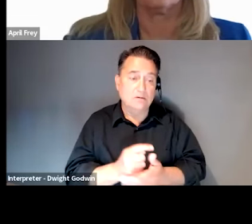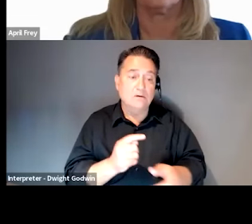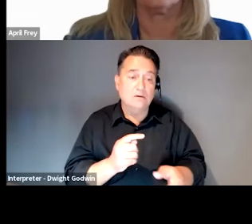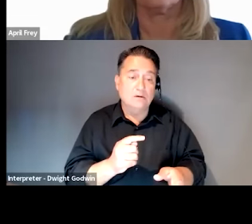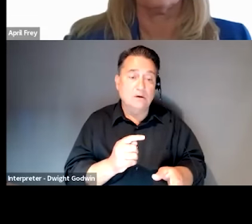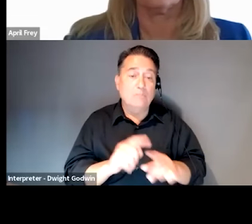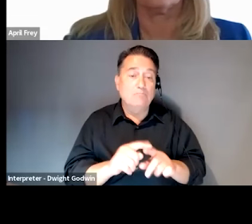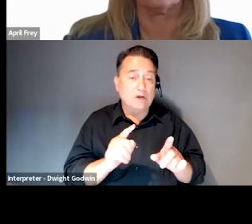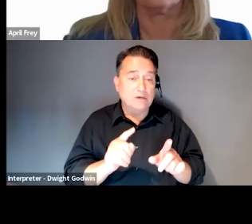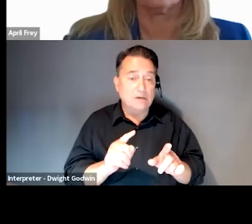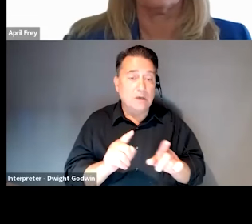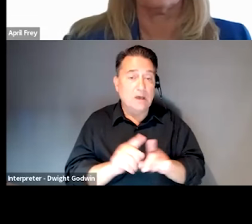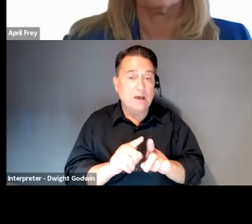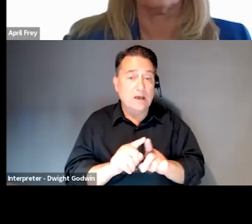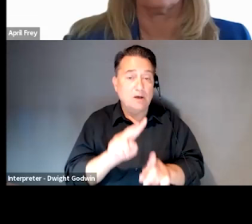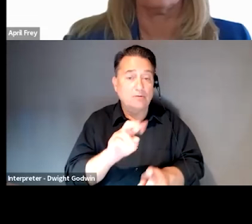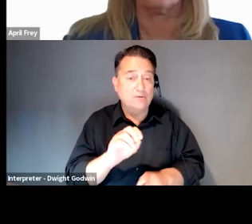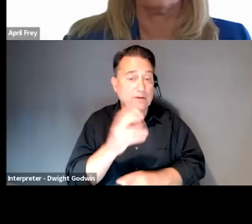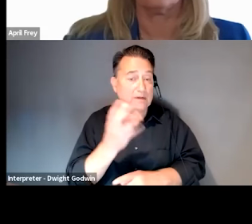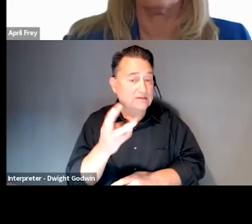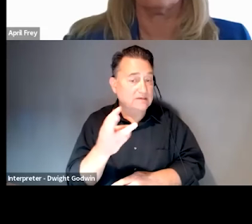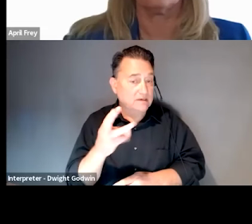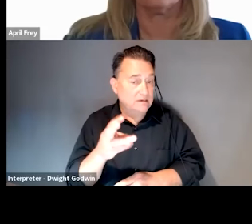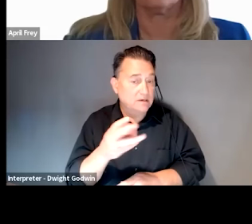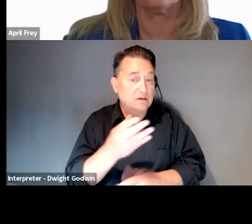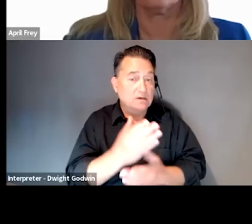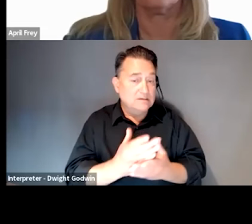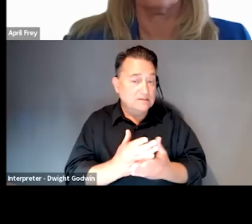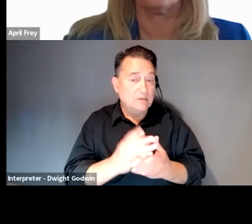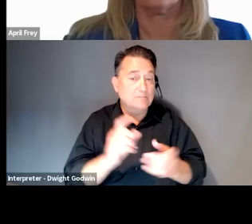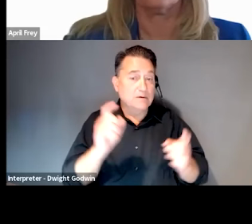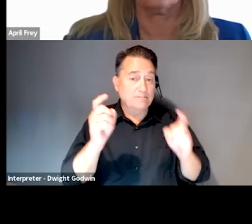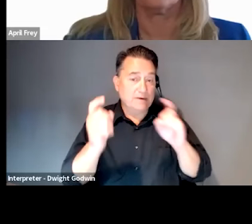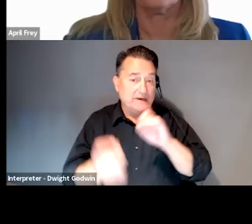But as of 2016, there were some significant changes to the law.